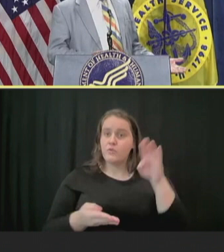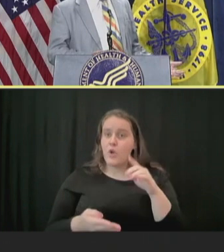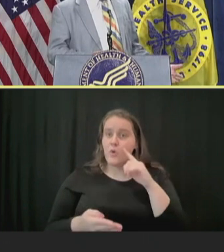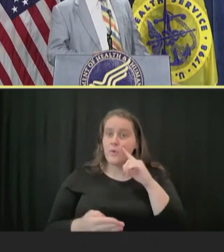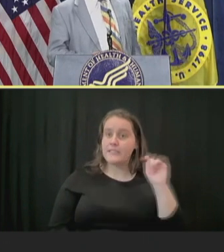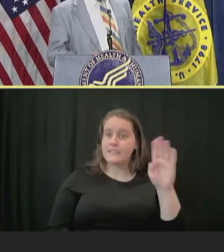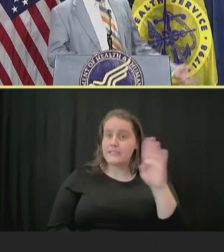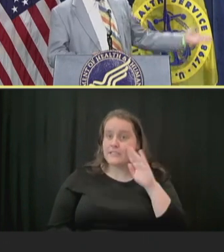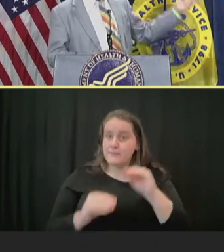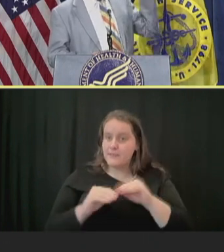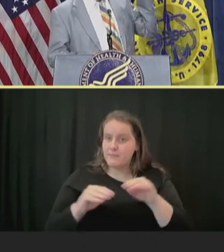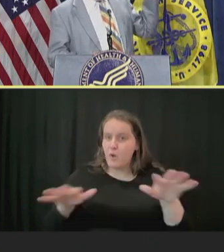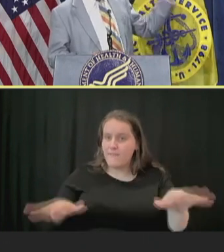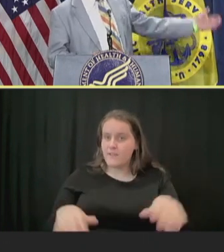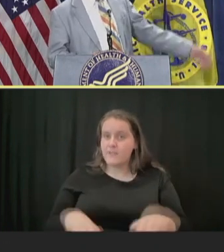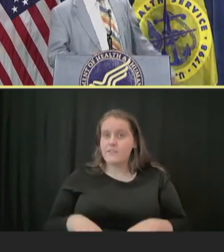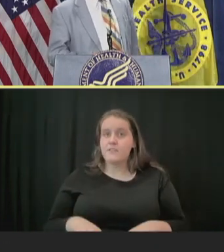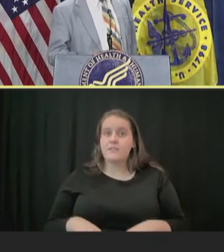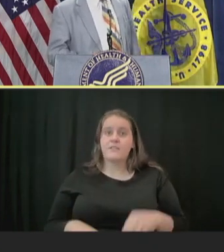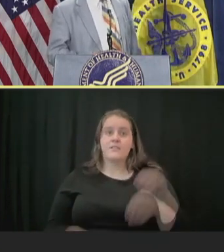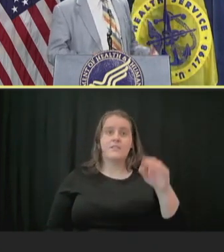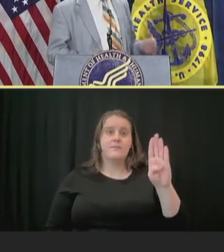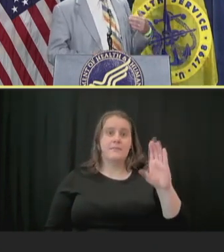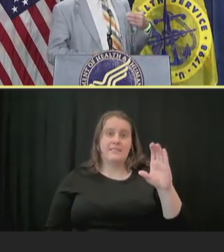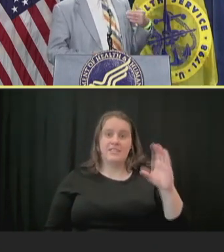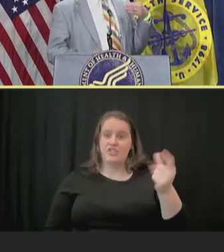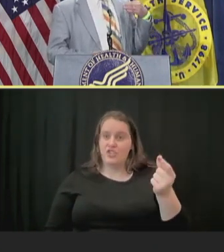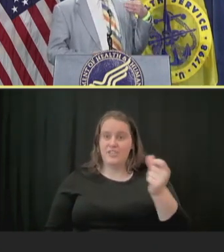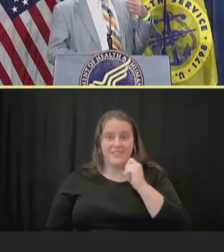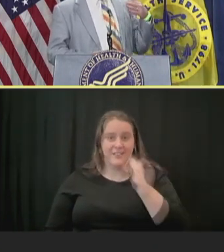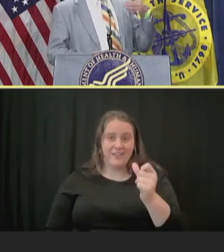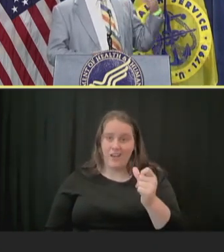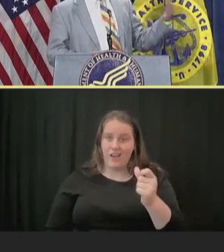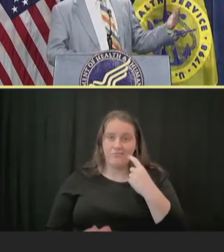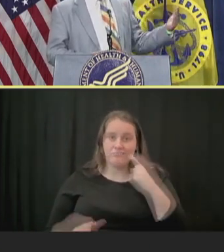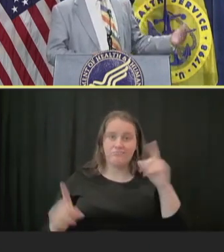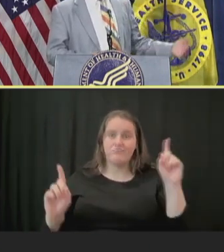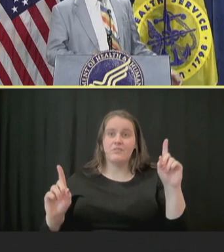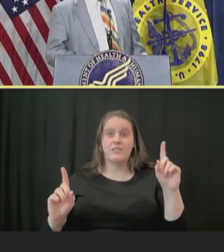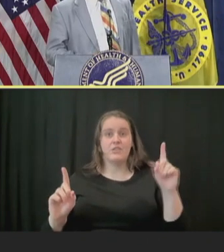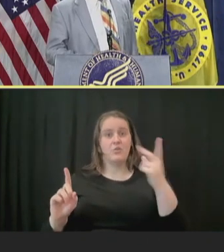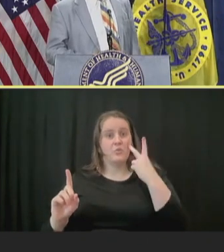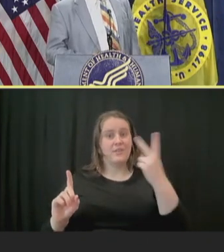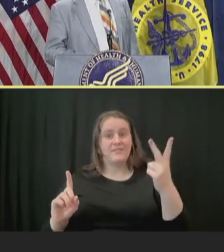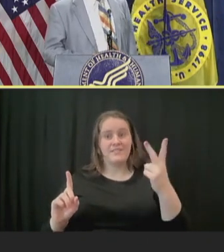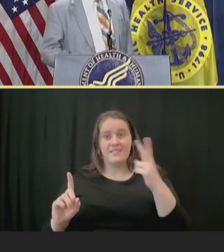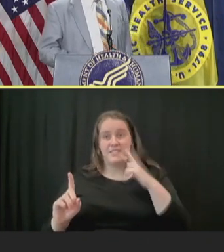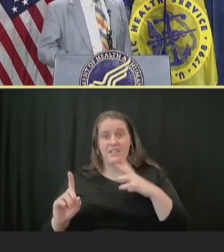that. We've had massive amounts of TB infection. We've had the highest numbers of deaths from TB